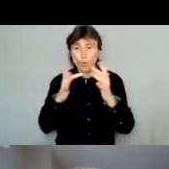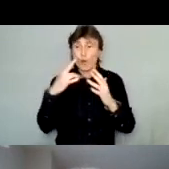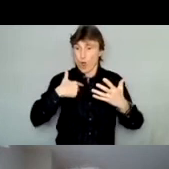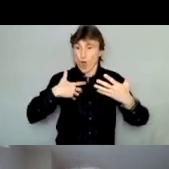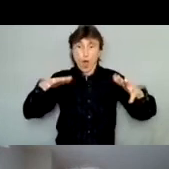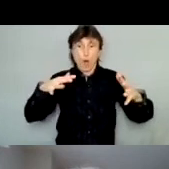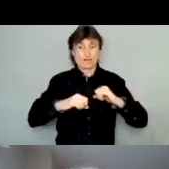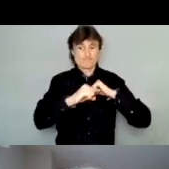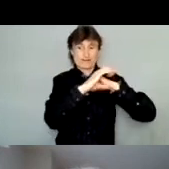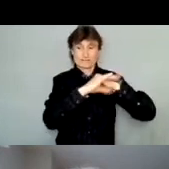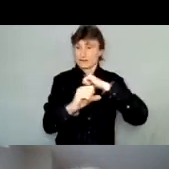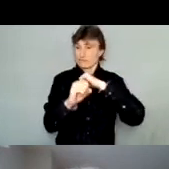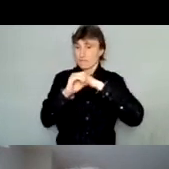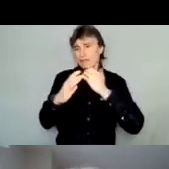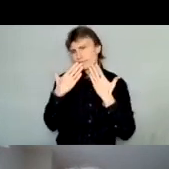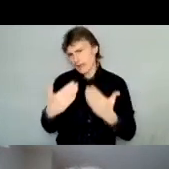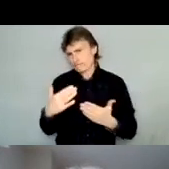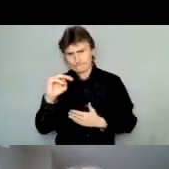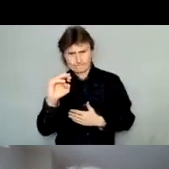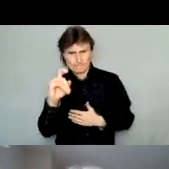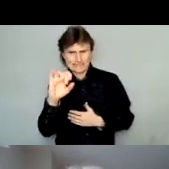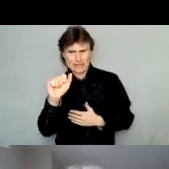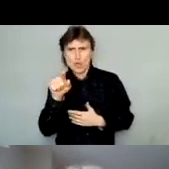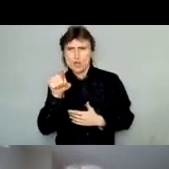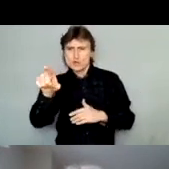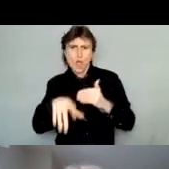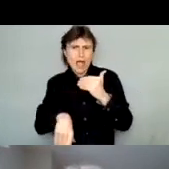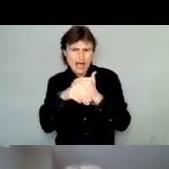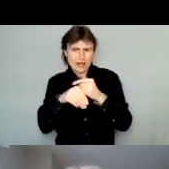Thanks so much Melissa for adding the link to the postings in the chat box.